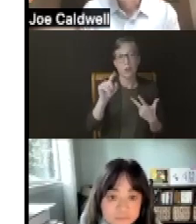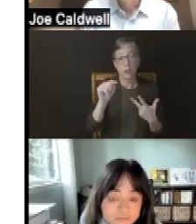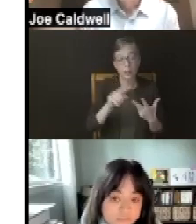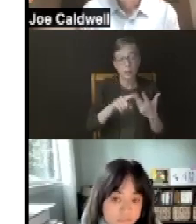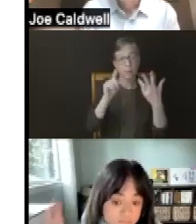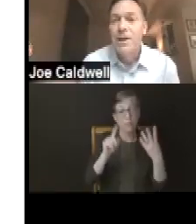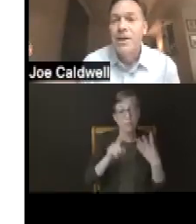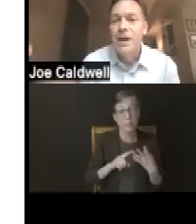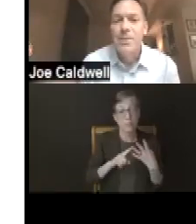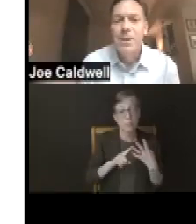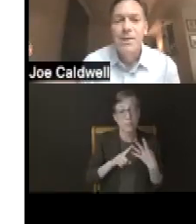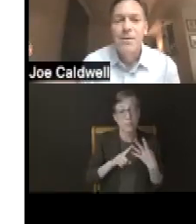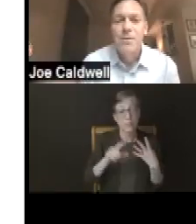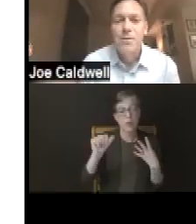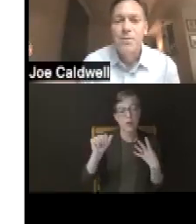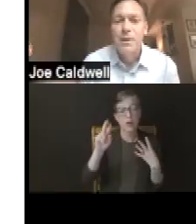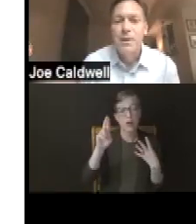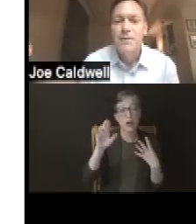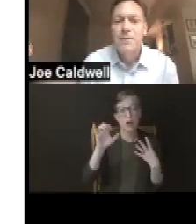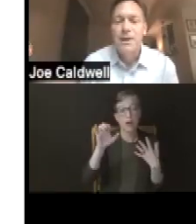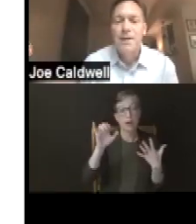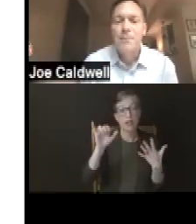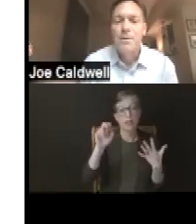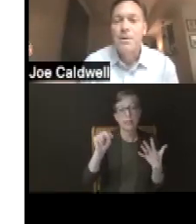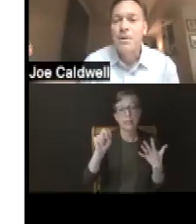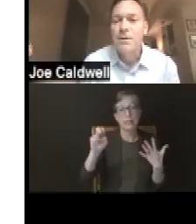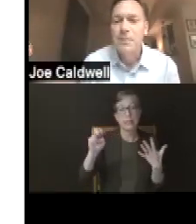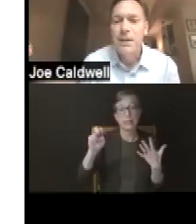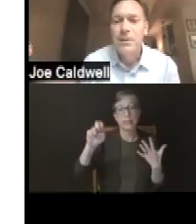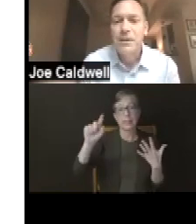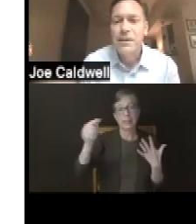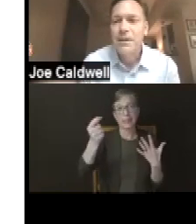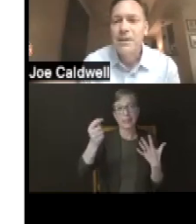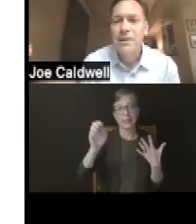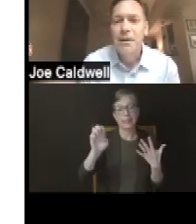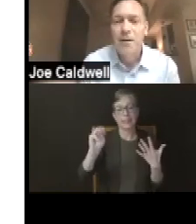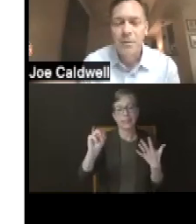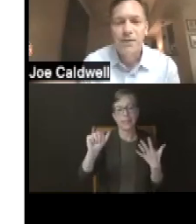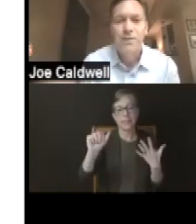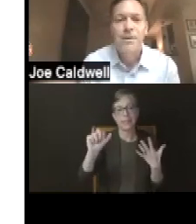Ari Neeman who is earning his Phd at Harvard,